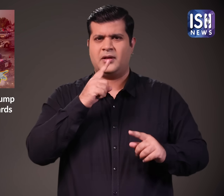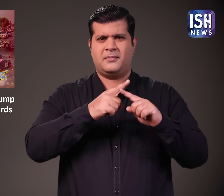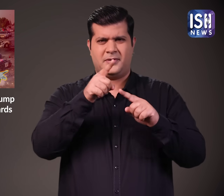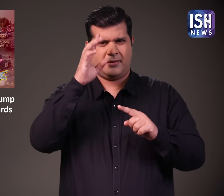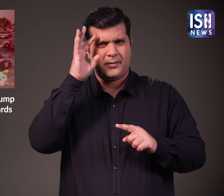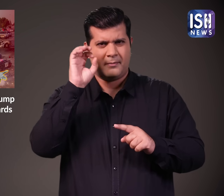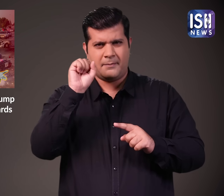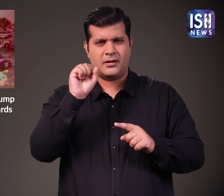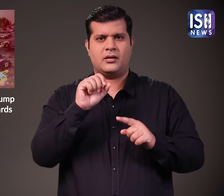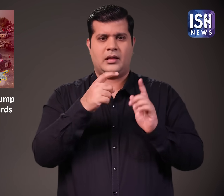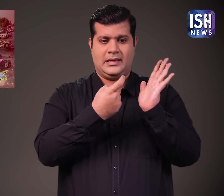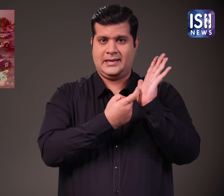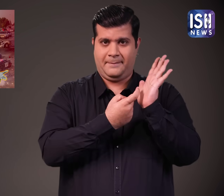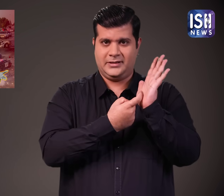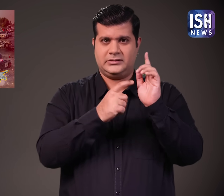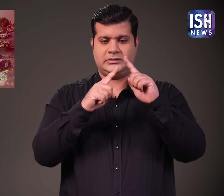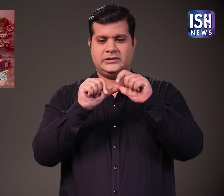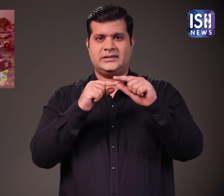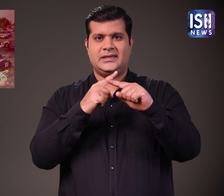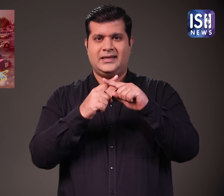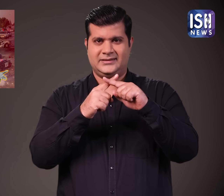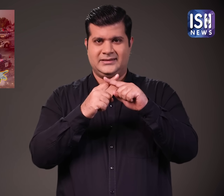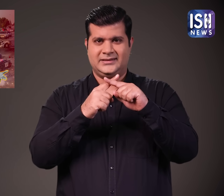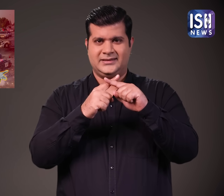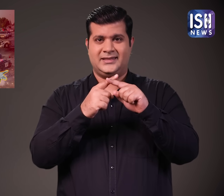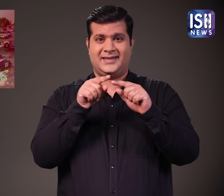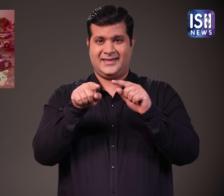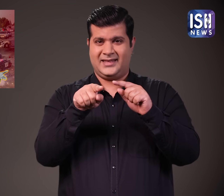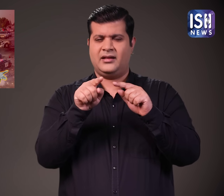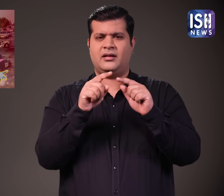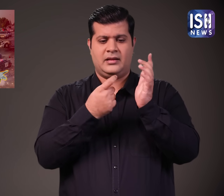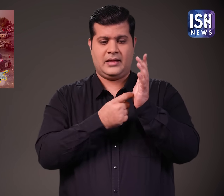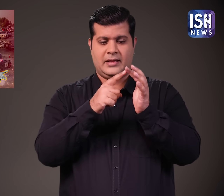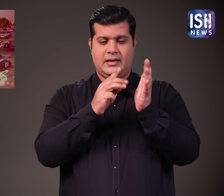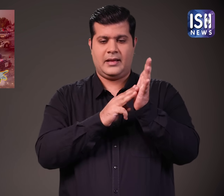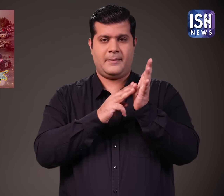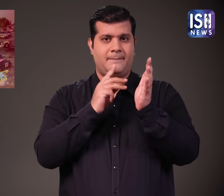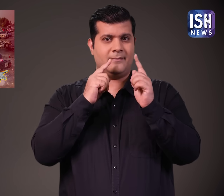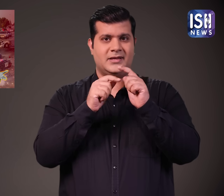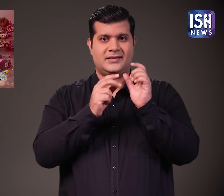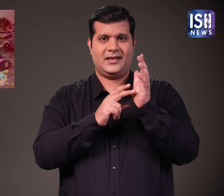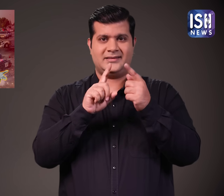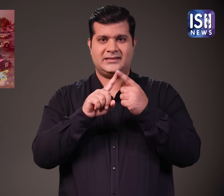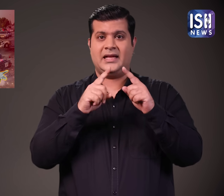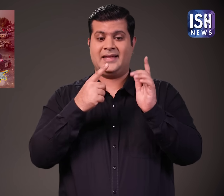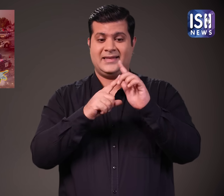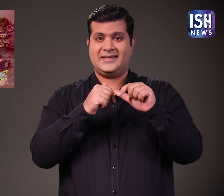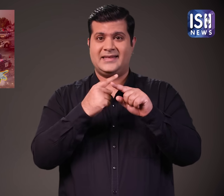If you remember, Trump had also introduced remittance taxes.